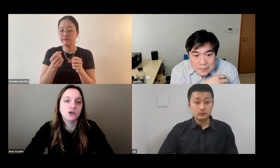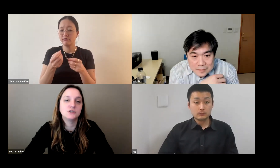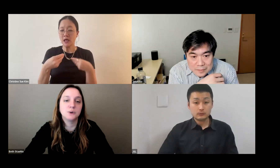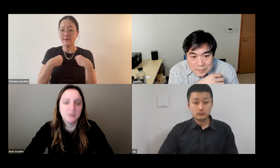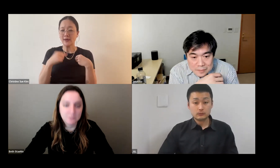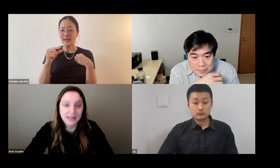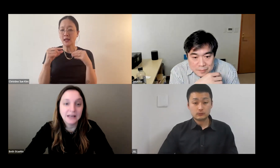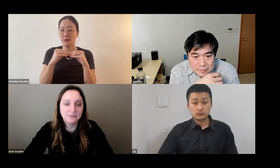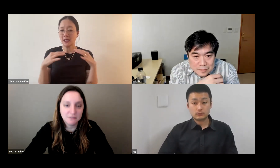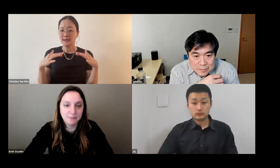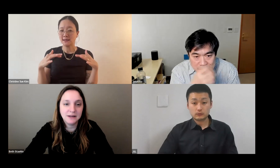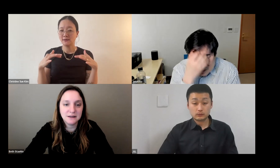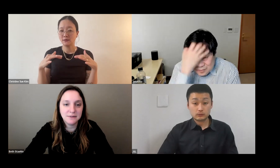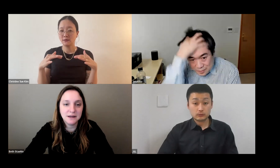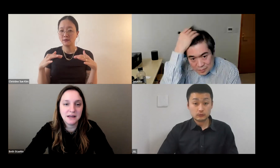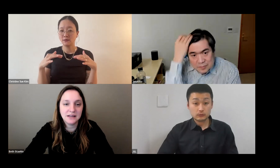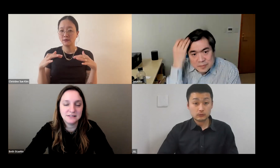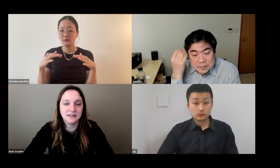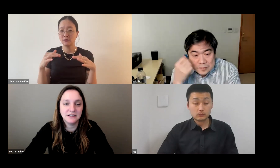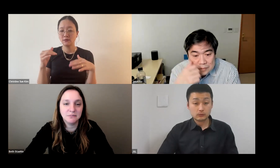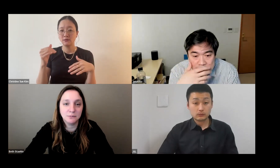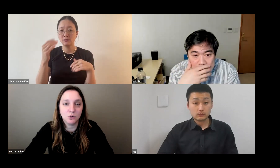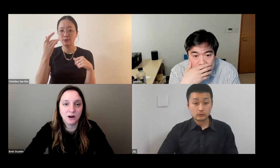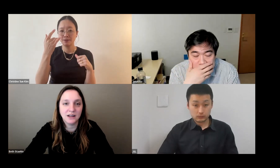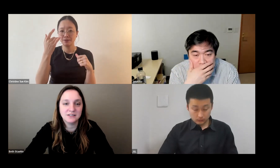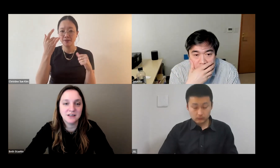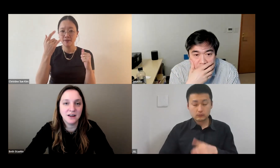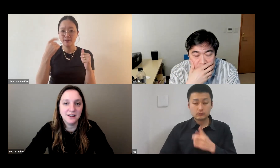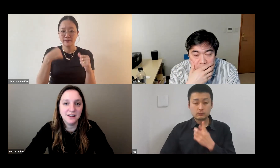so in the beginning of the pandemic it did give me more anxieties